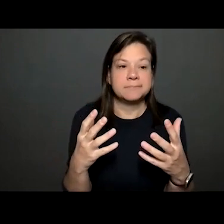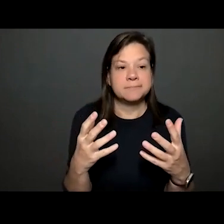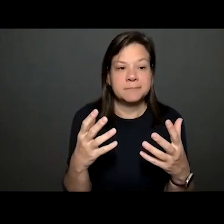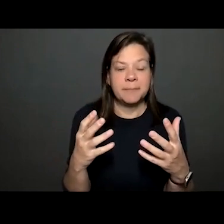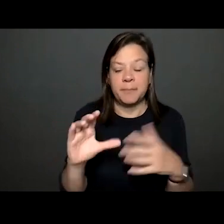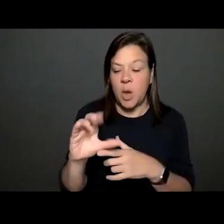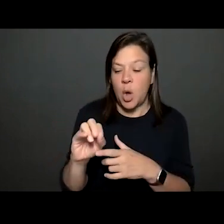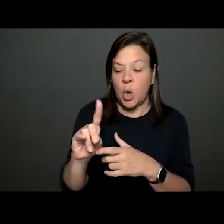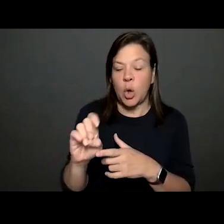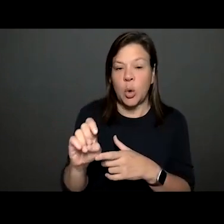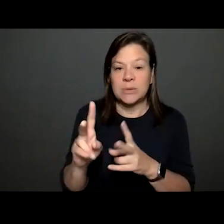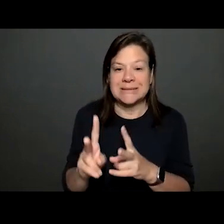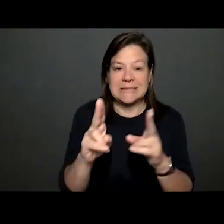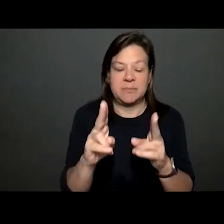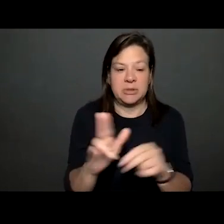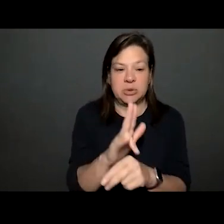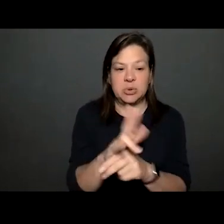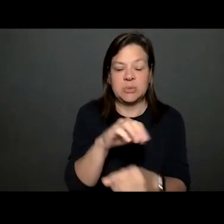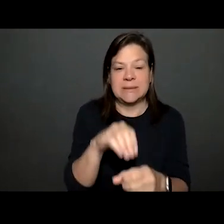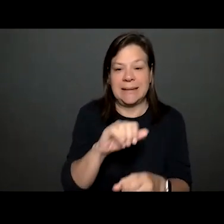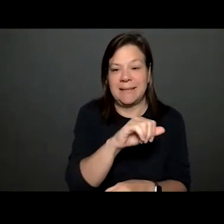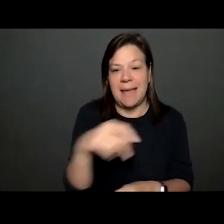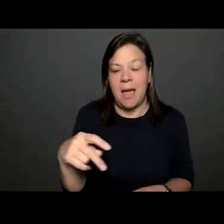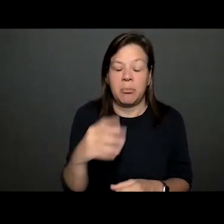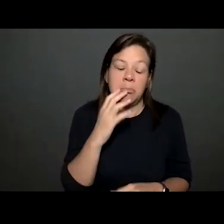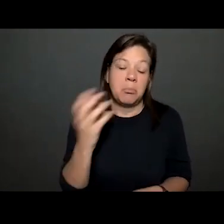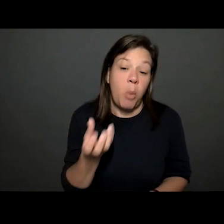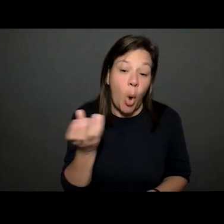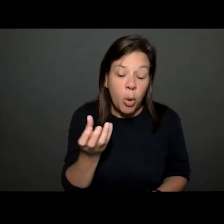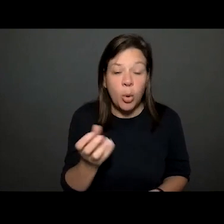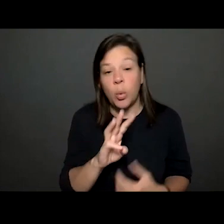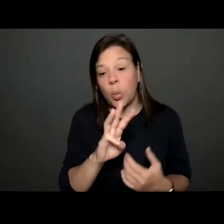OF YOUR APP, SAY IT'S A MOBILE APP OR WEB APP AND GRAB